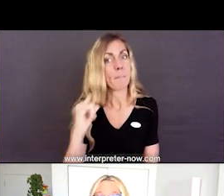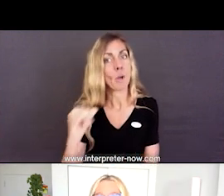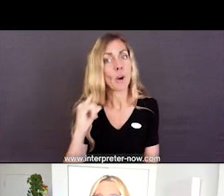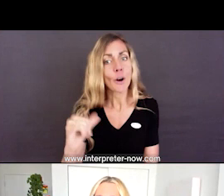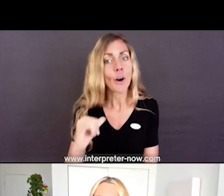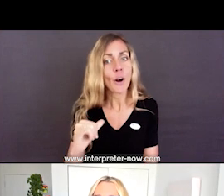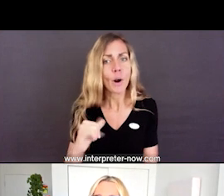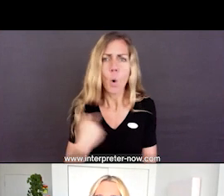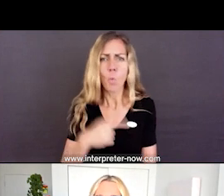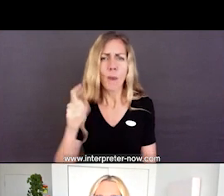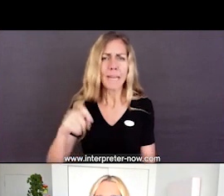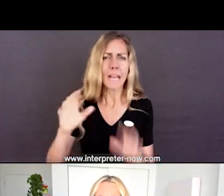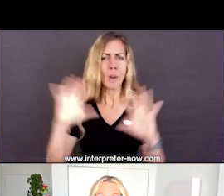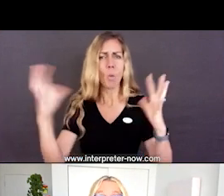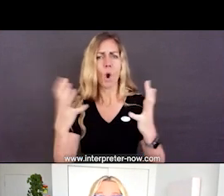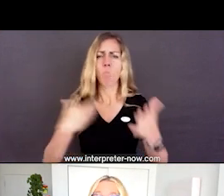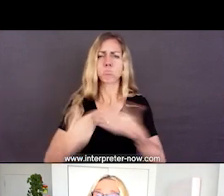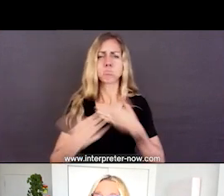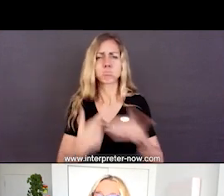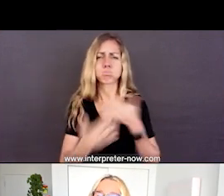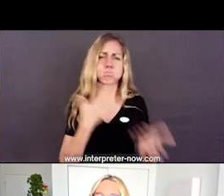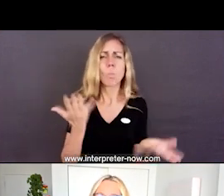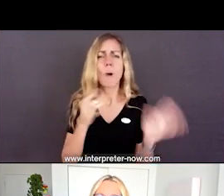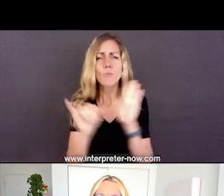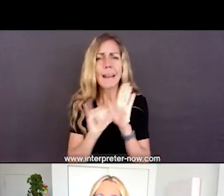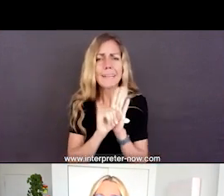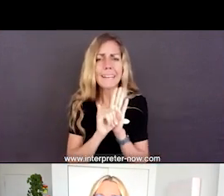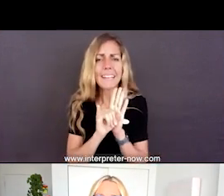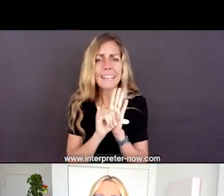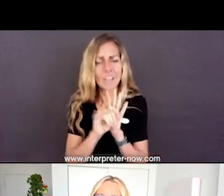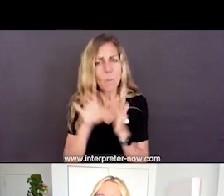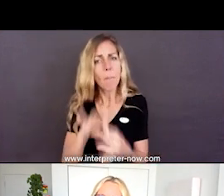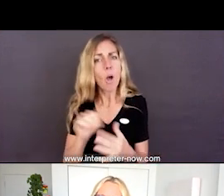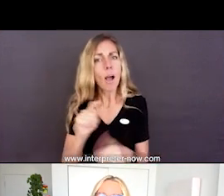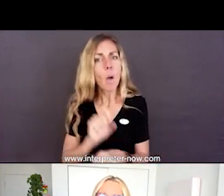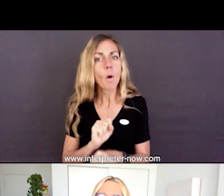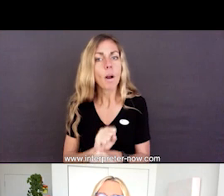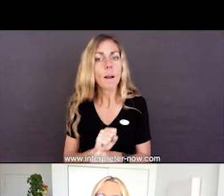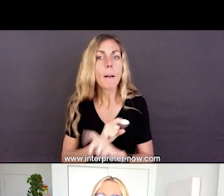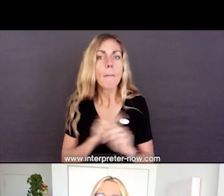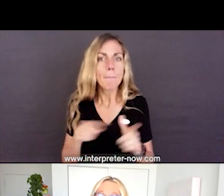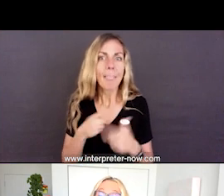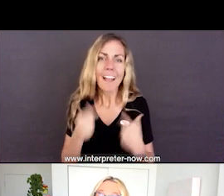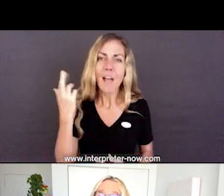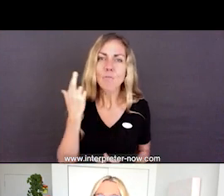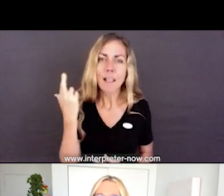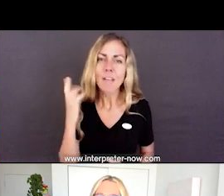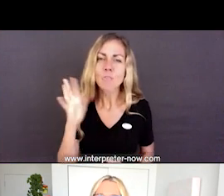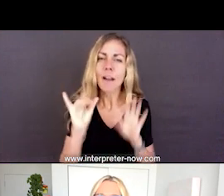where it doesn't matter what your identity is, you can belong at work. But then I realized that your identity does matter.